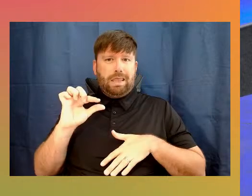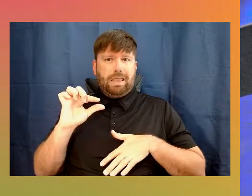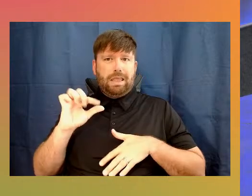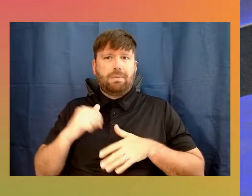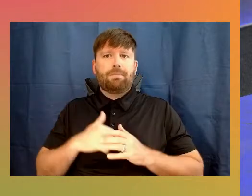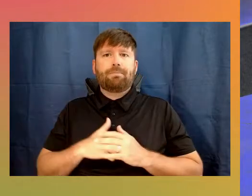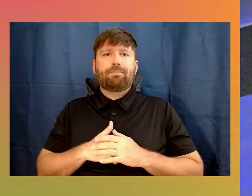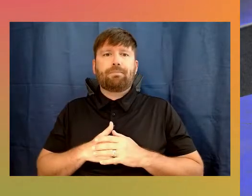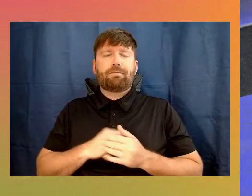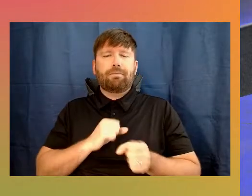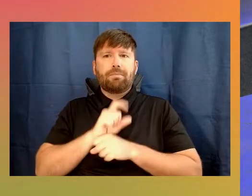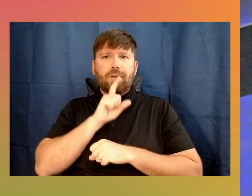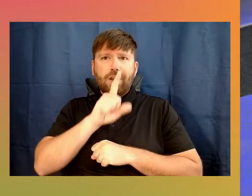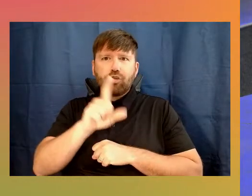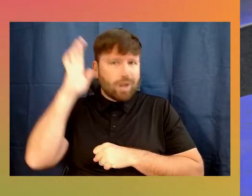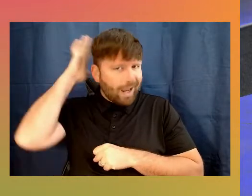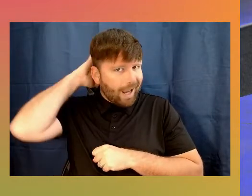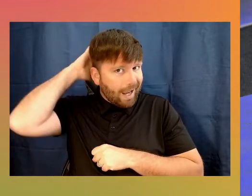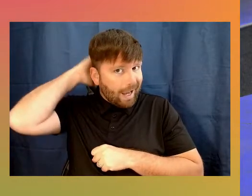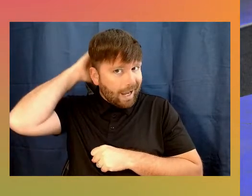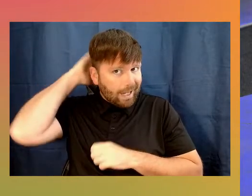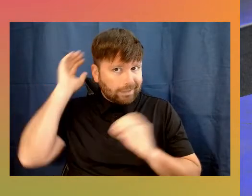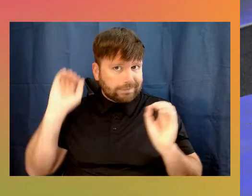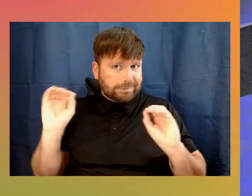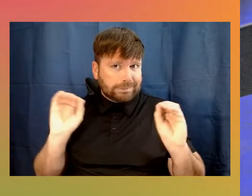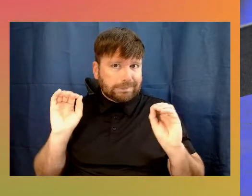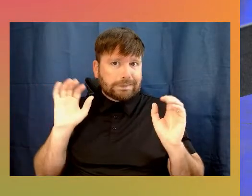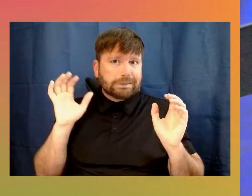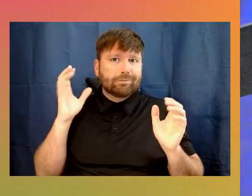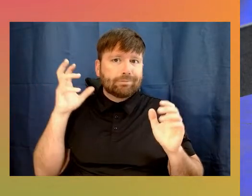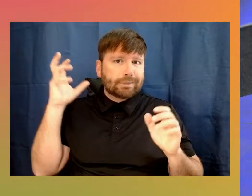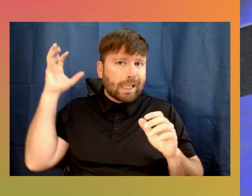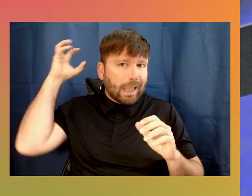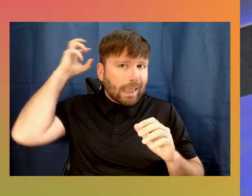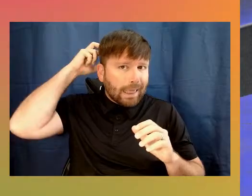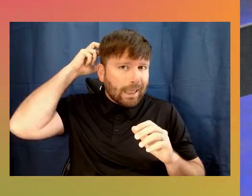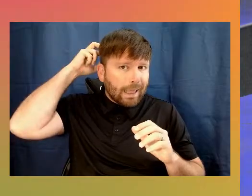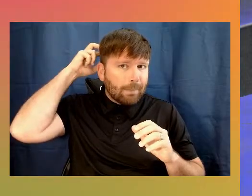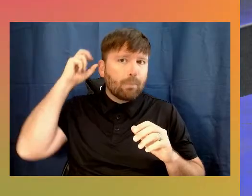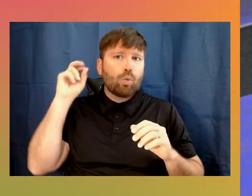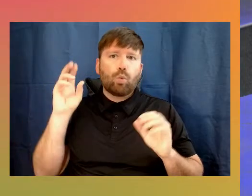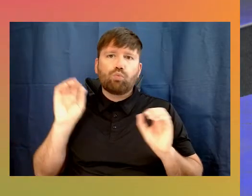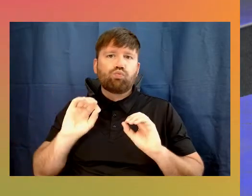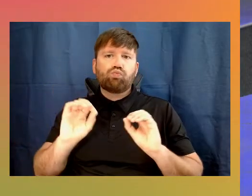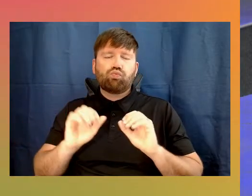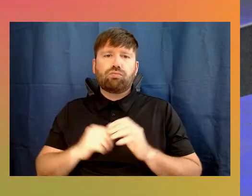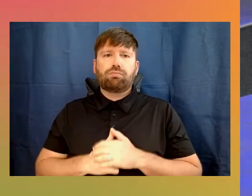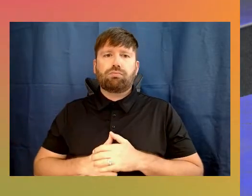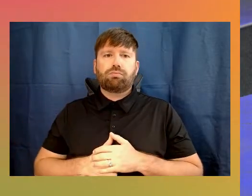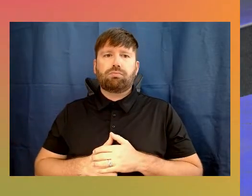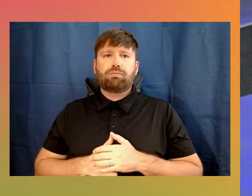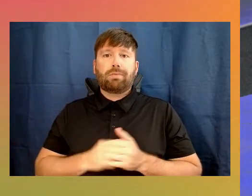MAKE SURE YOU CAN GRAZE THE BACK OF THE HEELS, SO MAYBE WALK THE FEET IN JUST A LITTLE BIT. MAKE SURE YOU DON'T HAVE ANY CLIPS OR PONYTAILS IN THE BACK